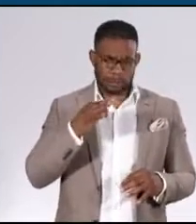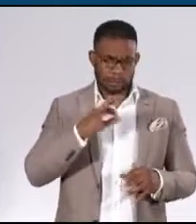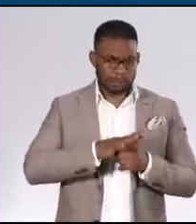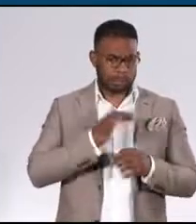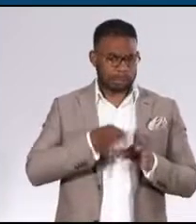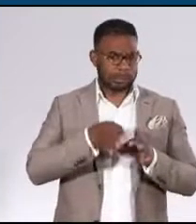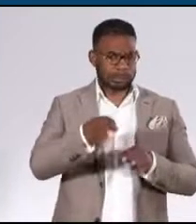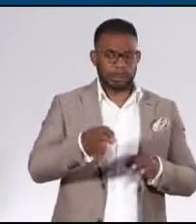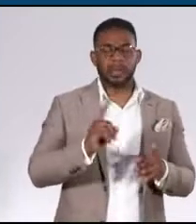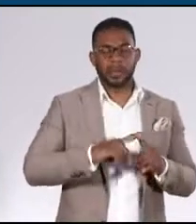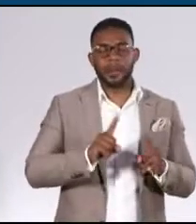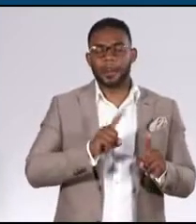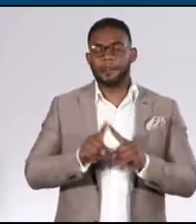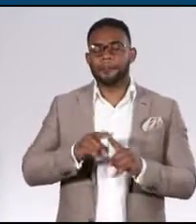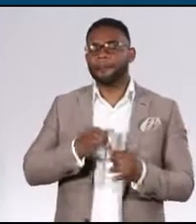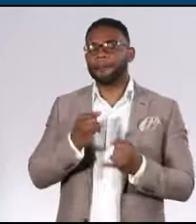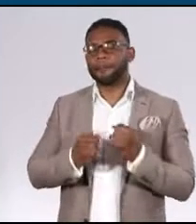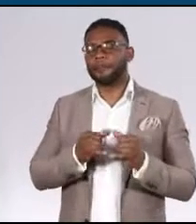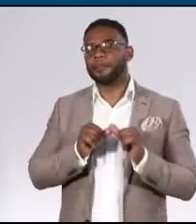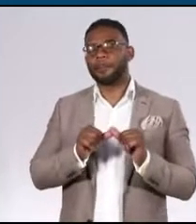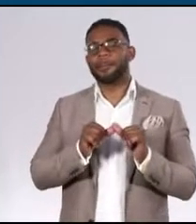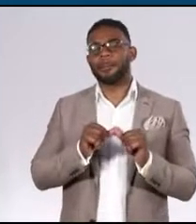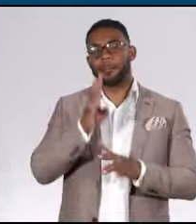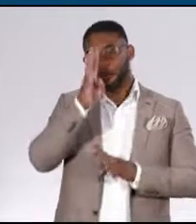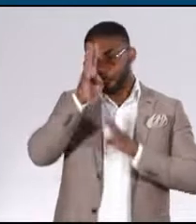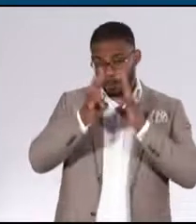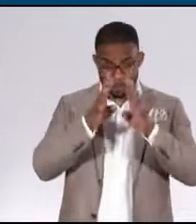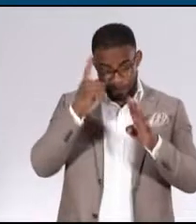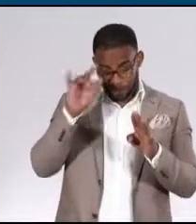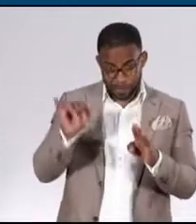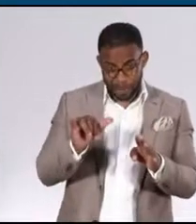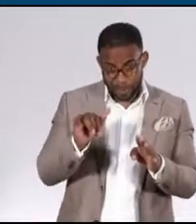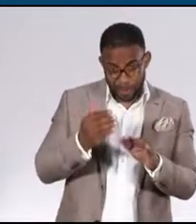and finally is also clearly uh ongoing innovations in terms of amplification strategies